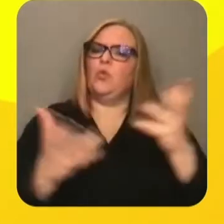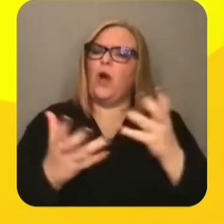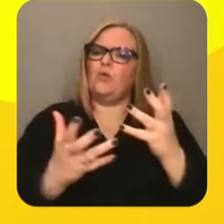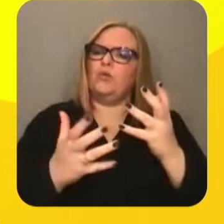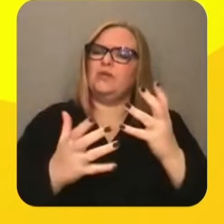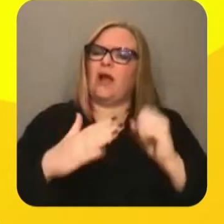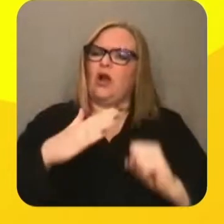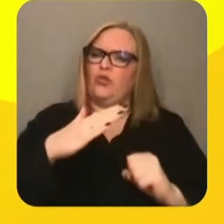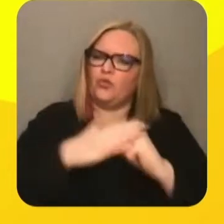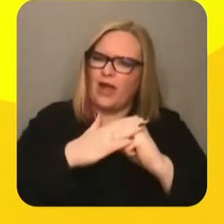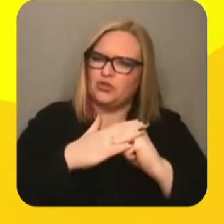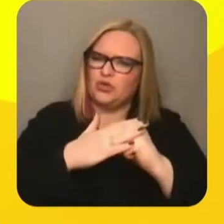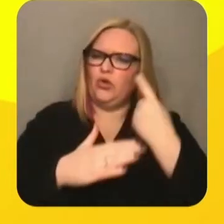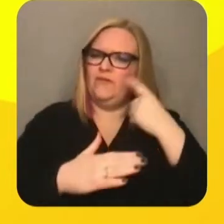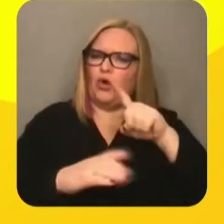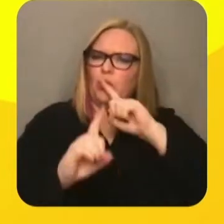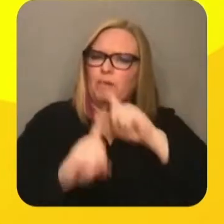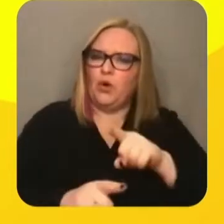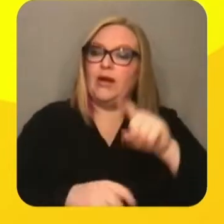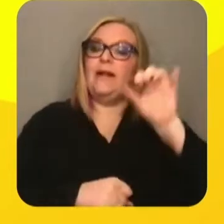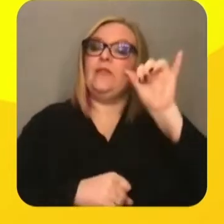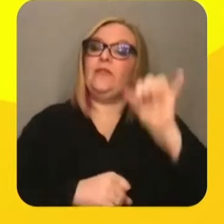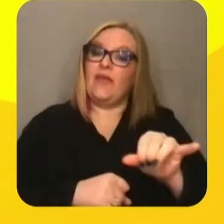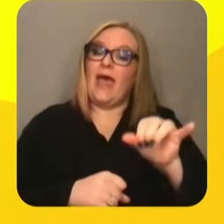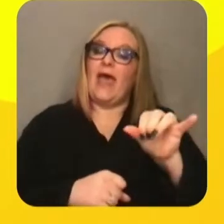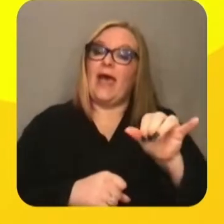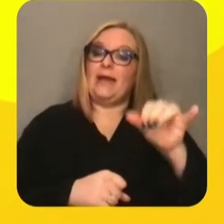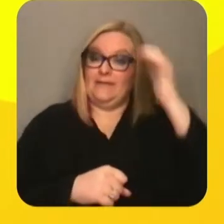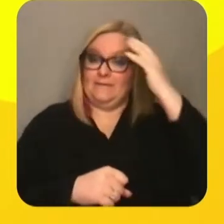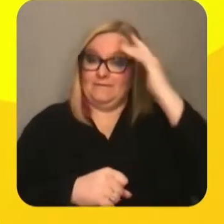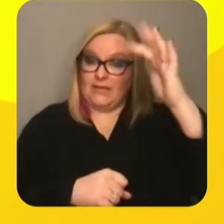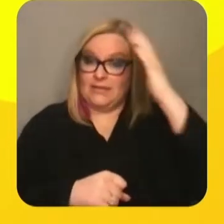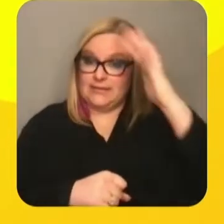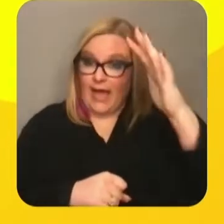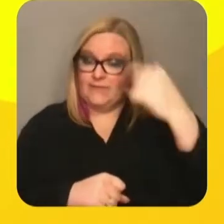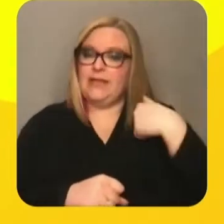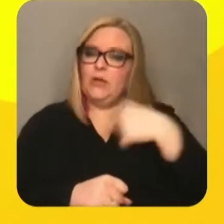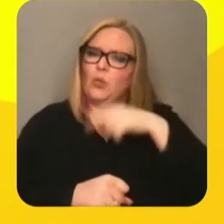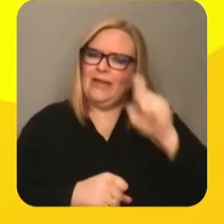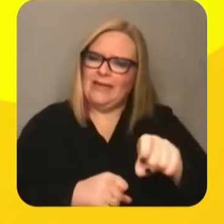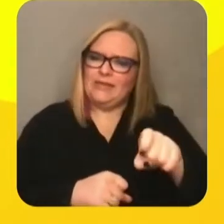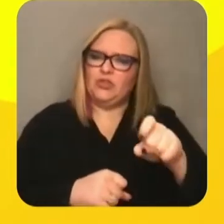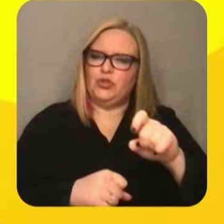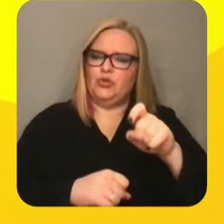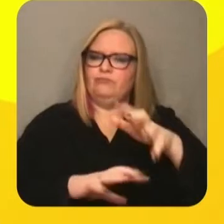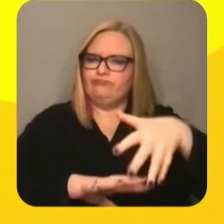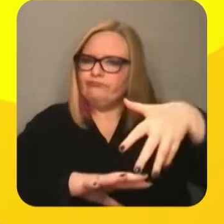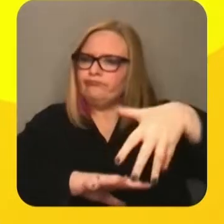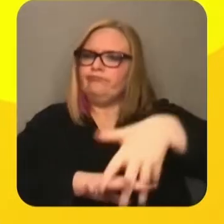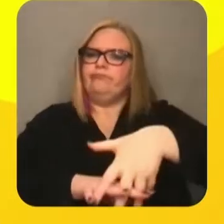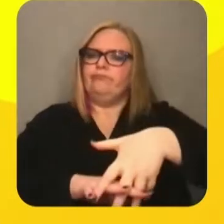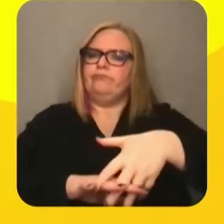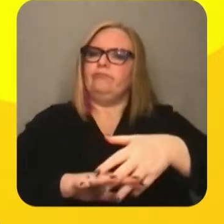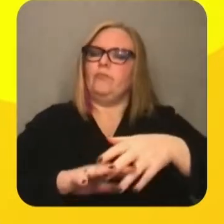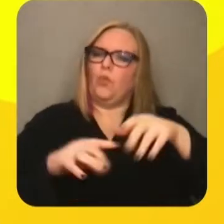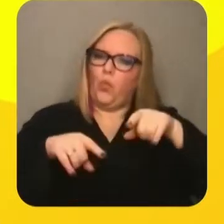Those are the types of things that philosophically we need to ground ourselves in as we grow our data stack and our practices.